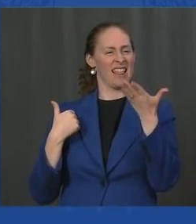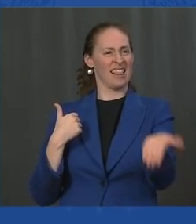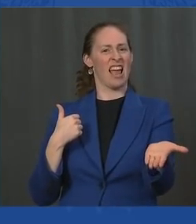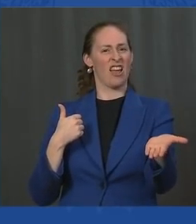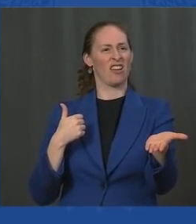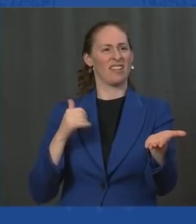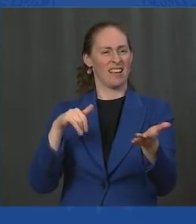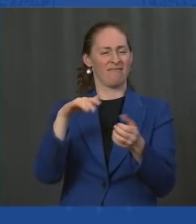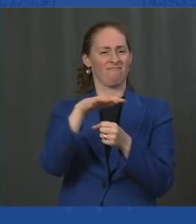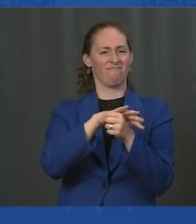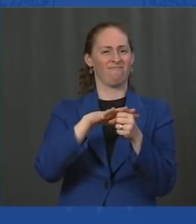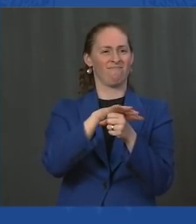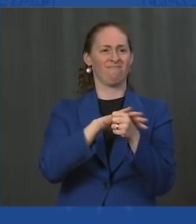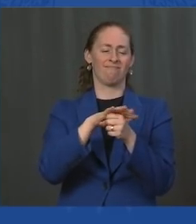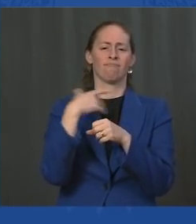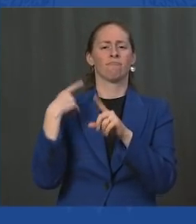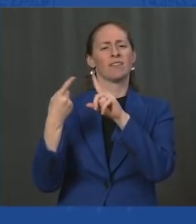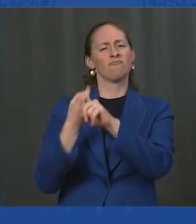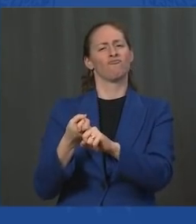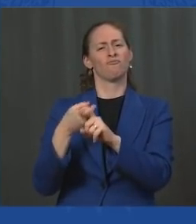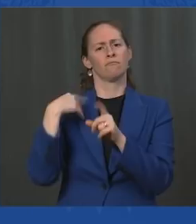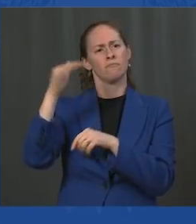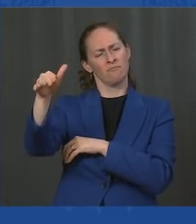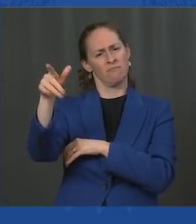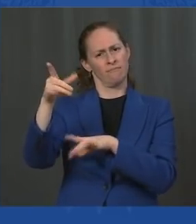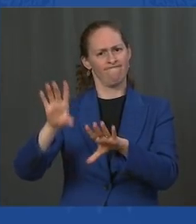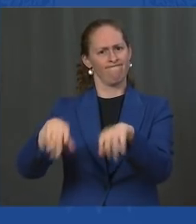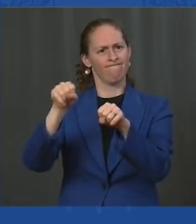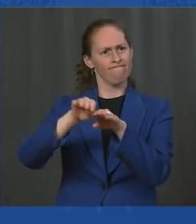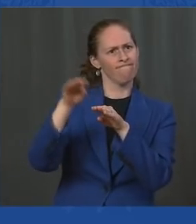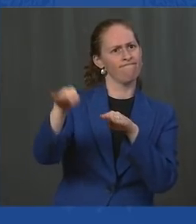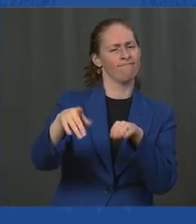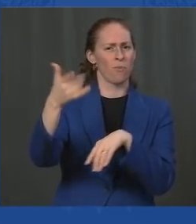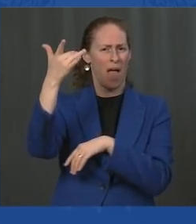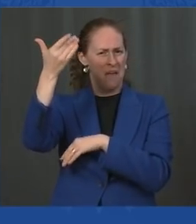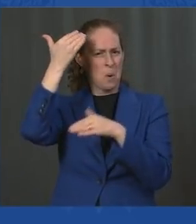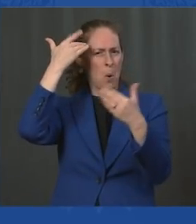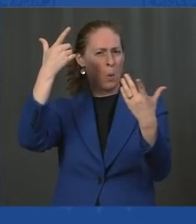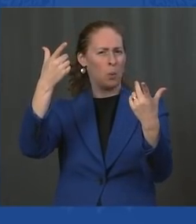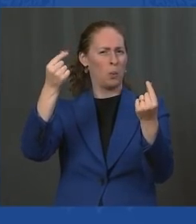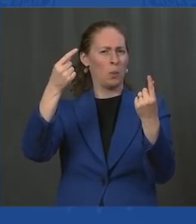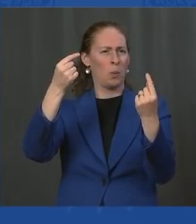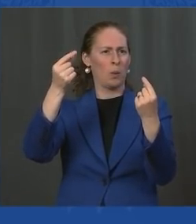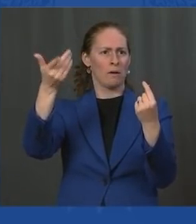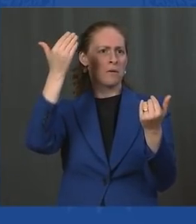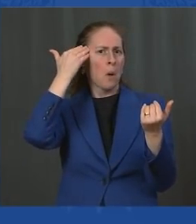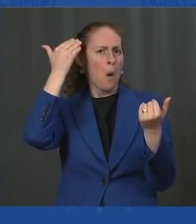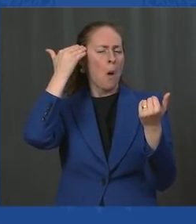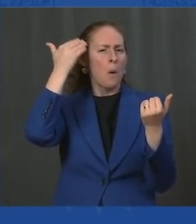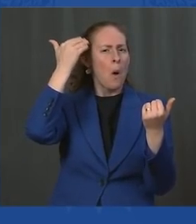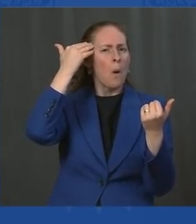to lead this relief effort. He knows the area. He knows the people. He knows how to get things done.